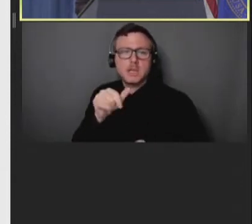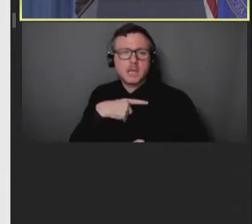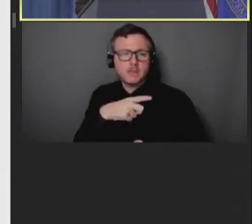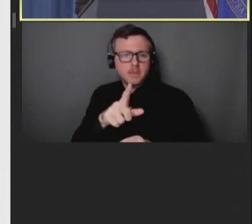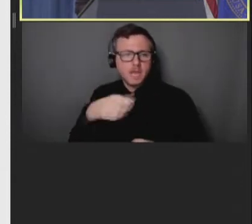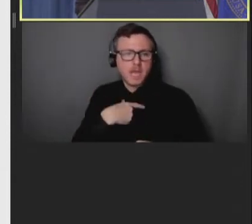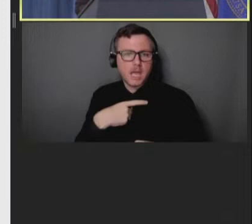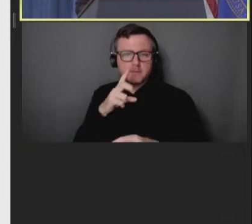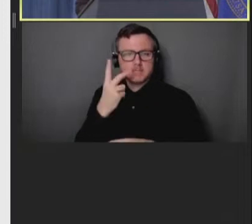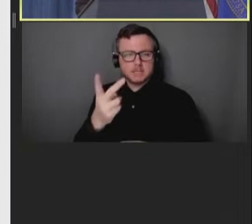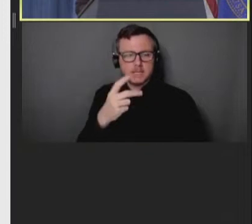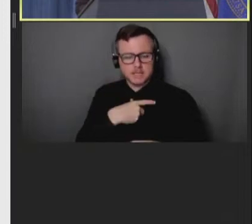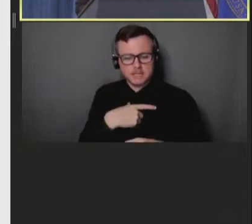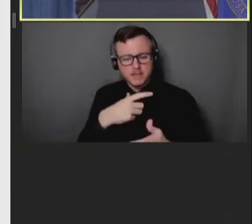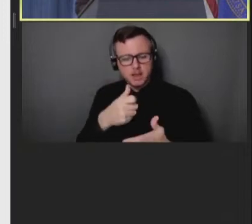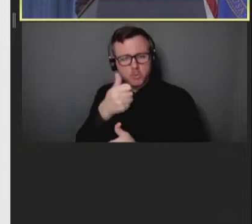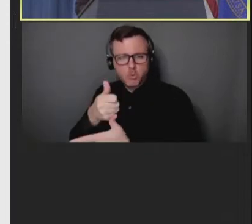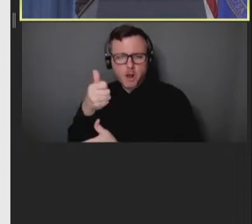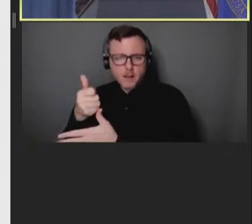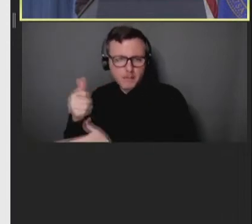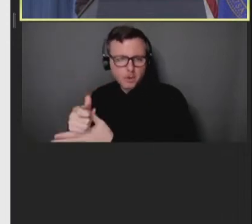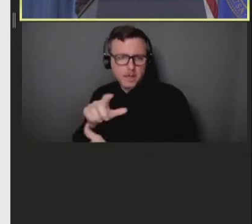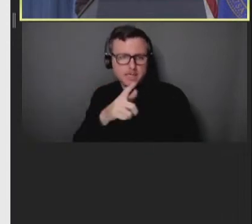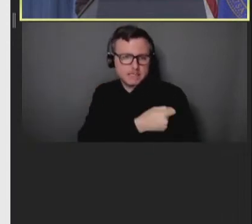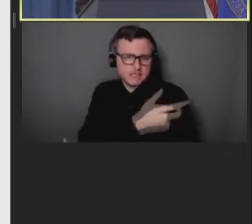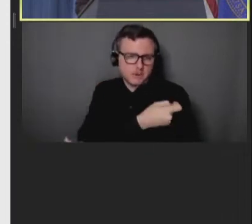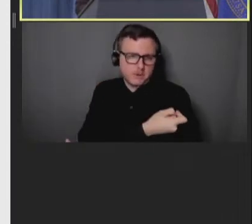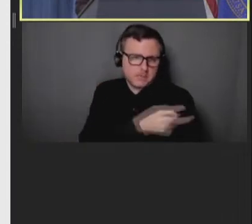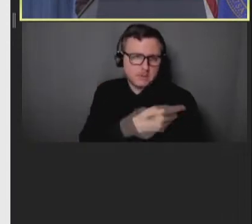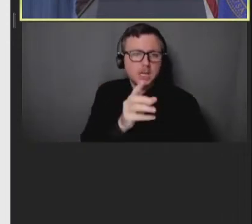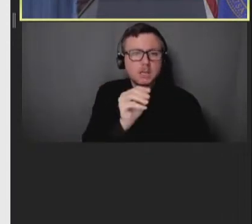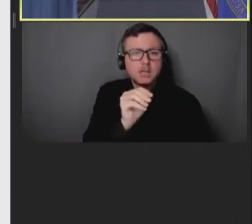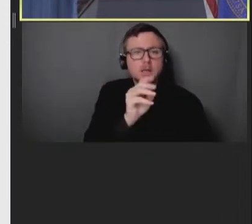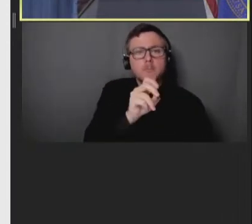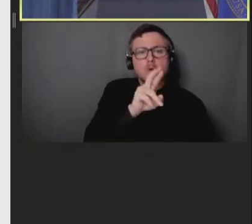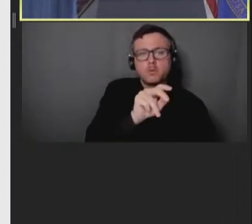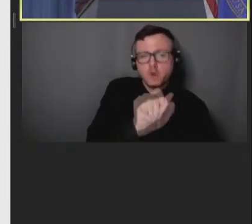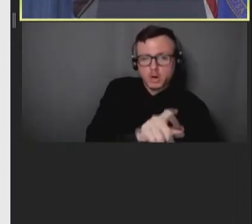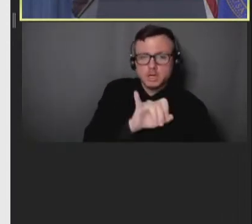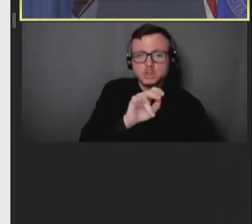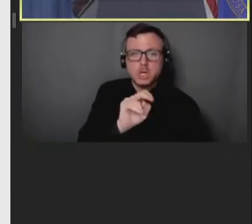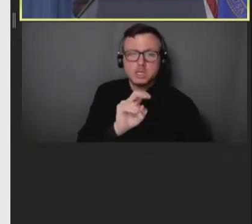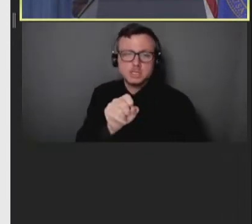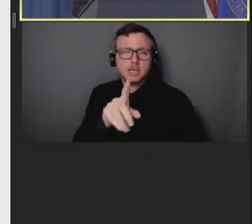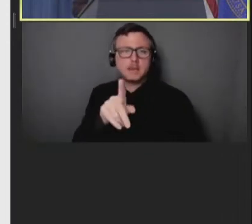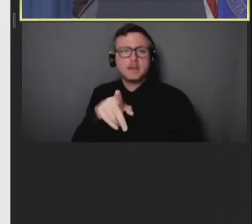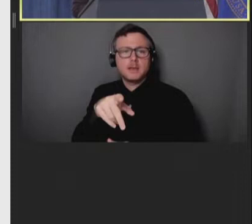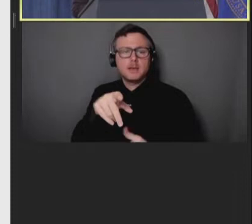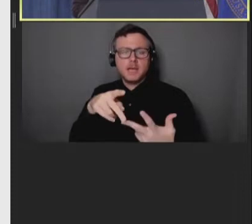the reverse was true, the Pfizer Prime had either a Janssen or a Pfizer BioNTech boost